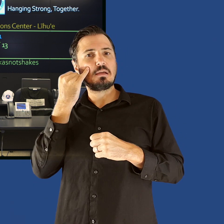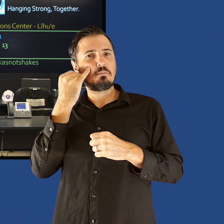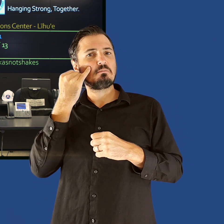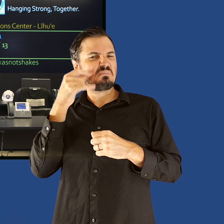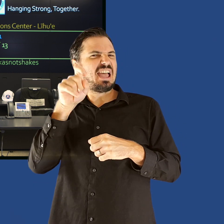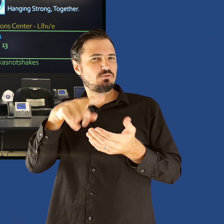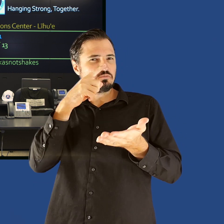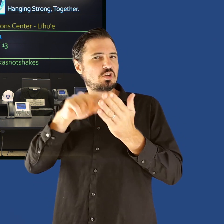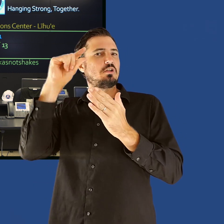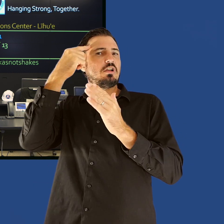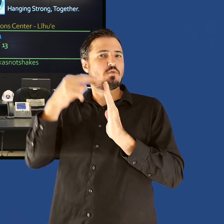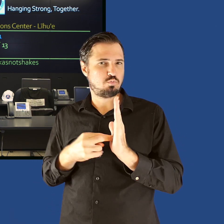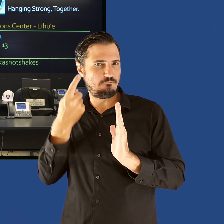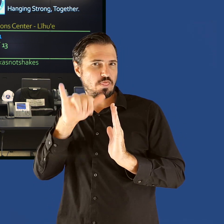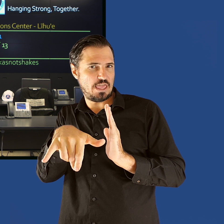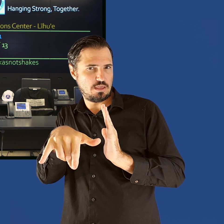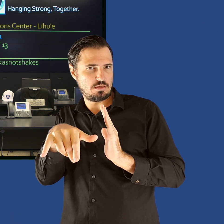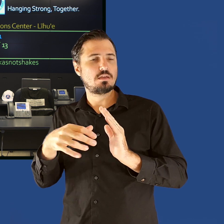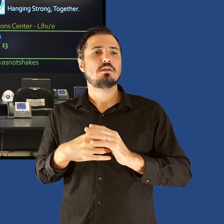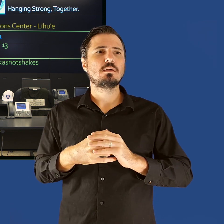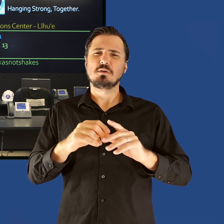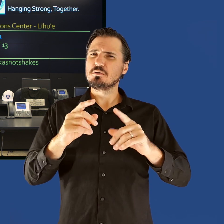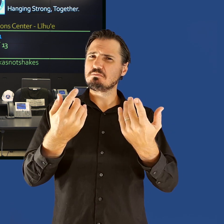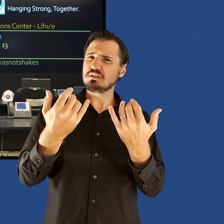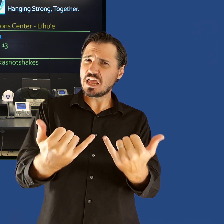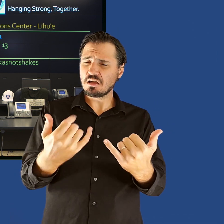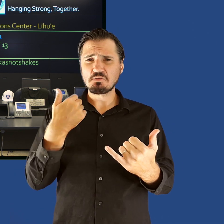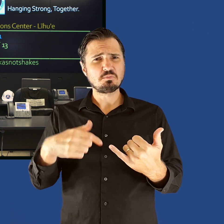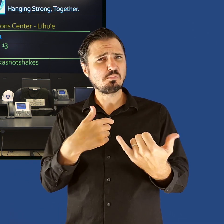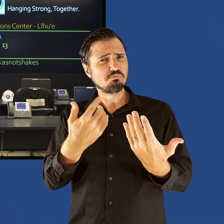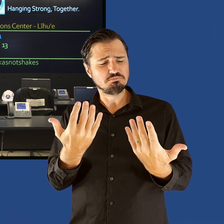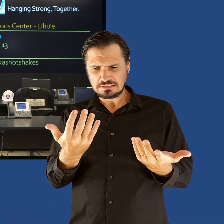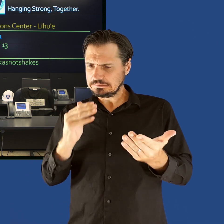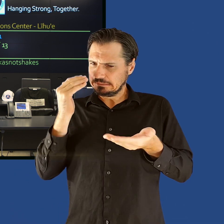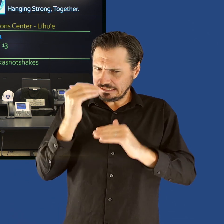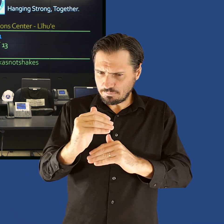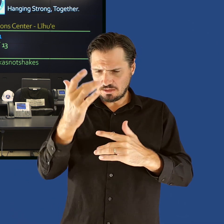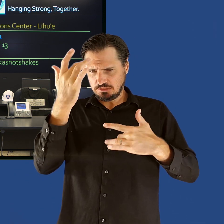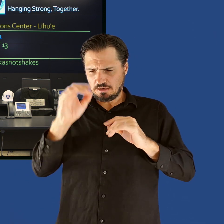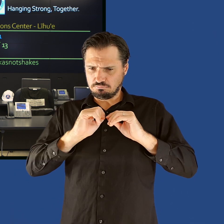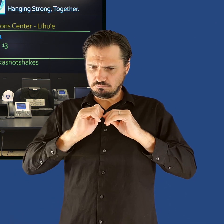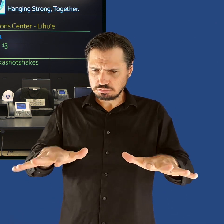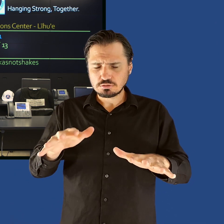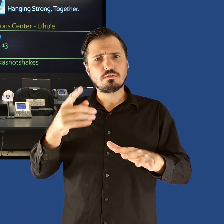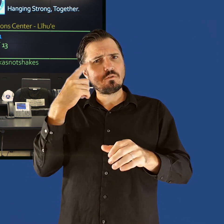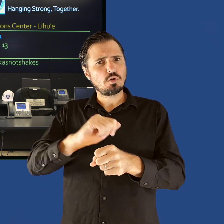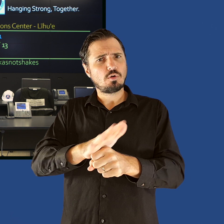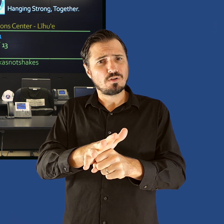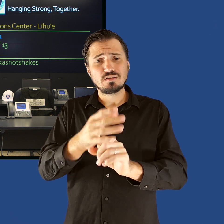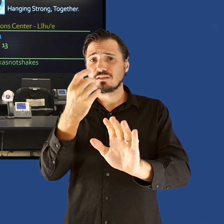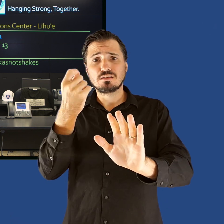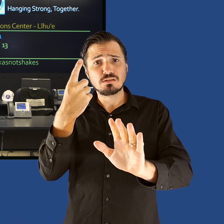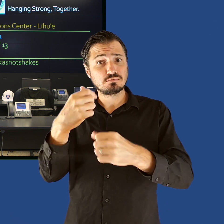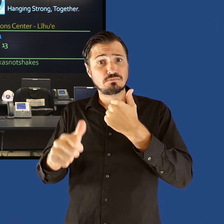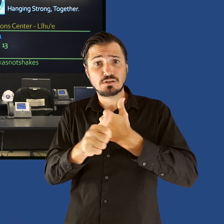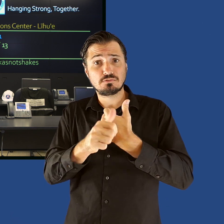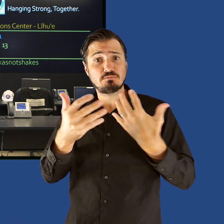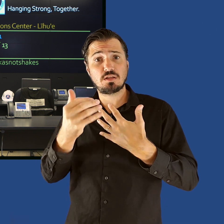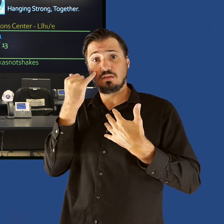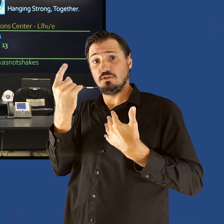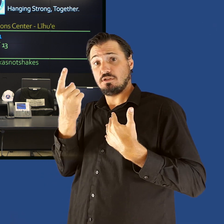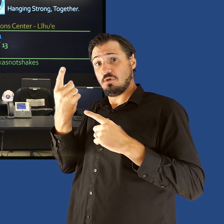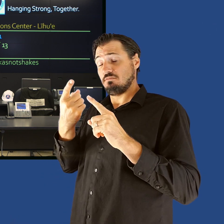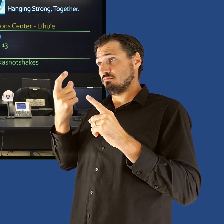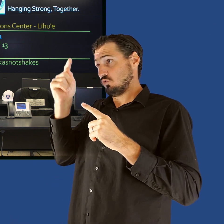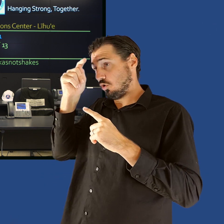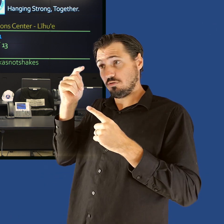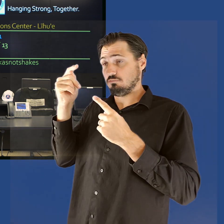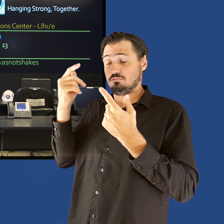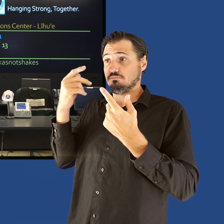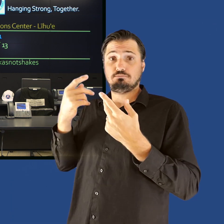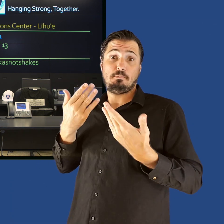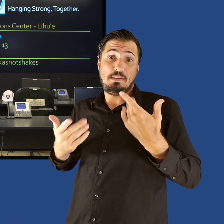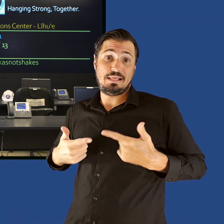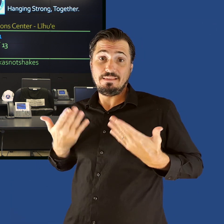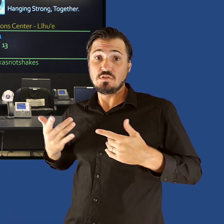Again, we believe at this point in time we have a good hold of COVID-19 on our island, but if ANY incoming person were to come to Kauai with COVID-19 – be it resident or visitor -